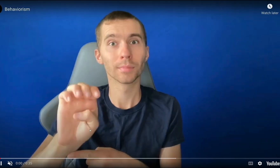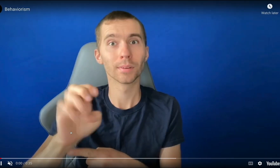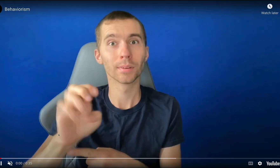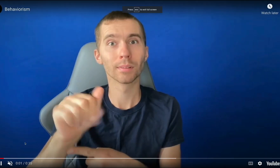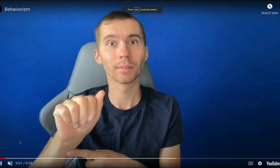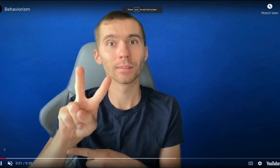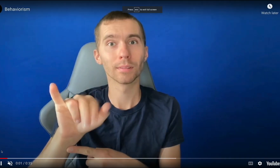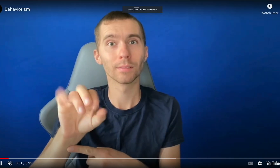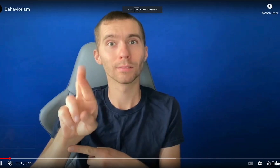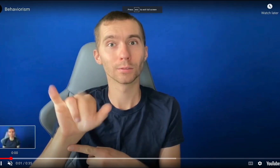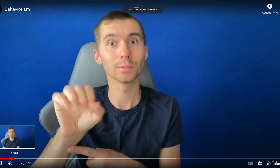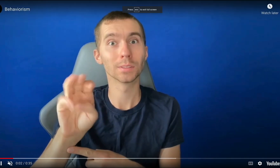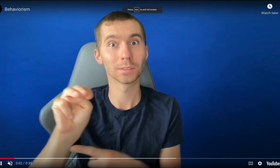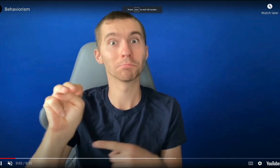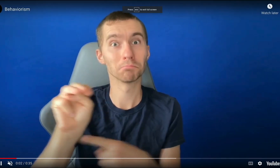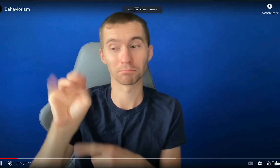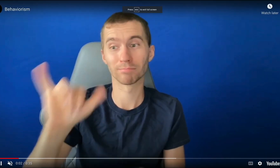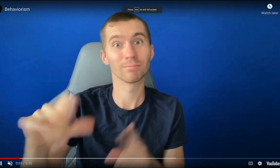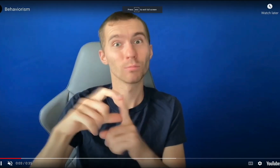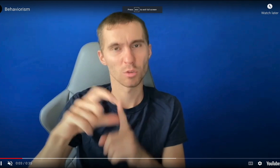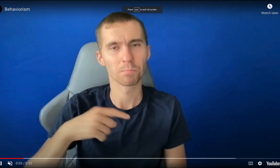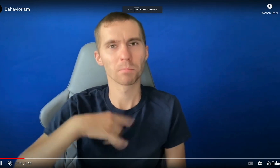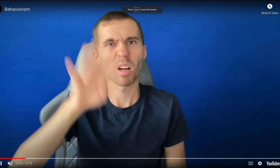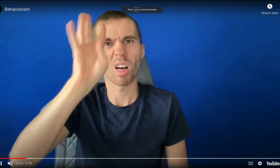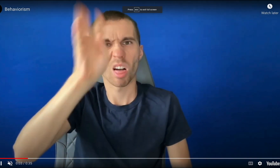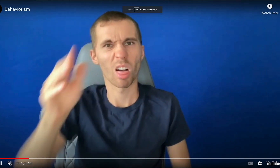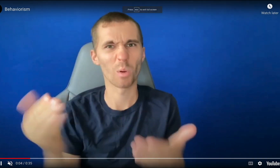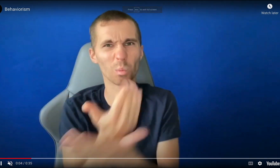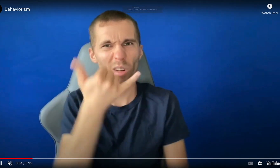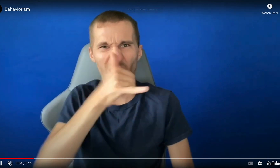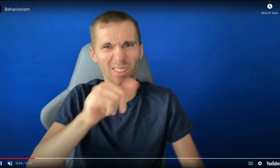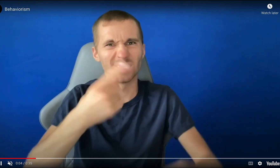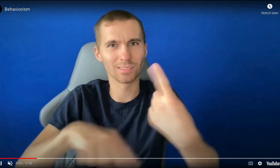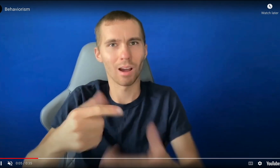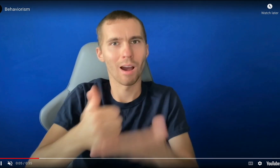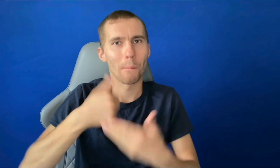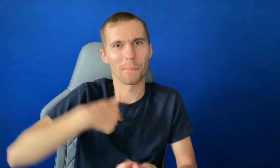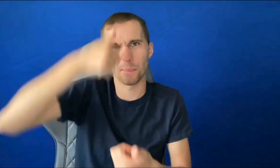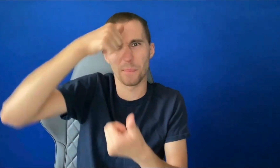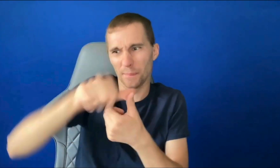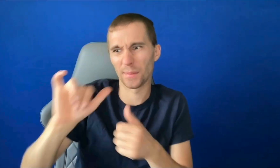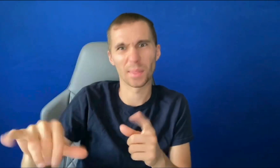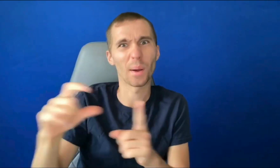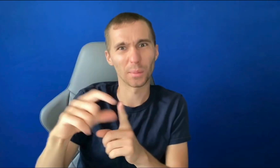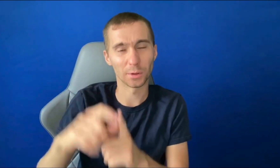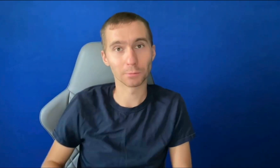I have invented a silly sign to help me remember the word "Behaviorism".